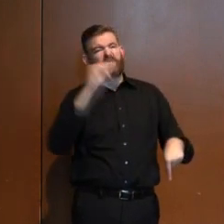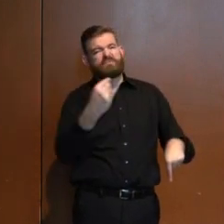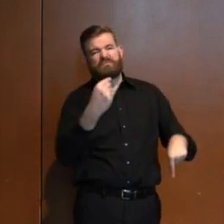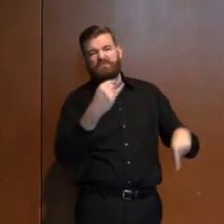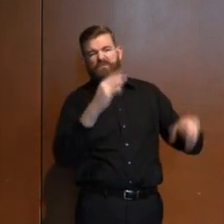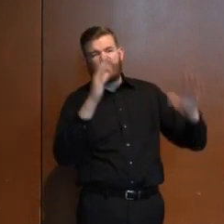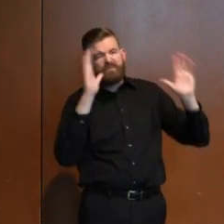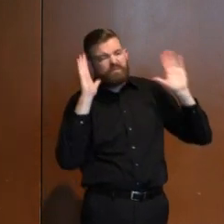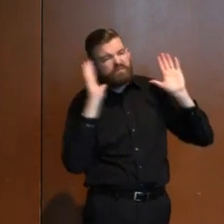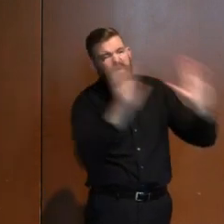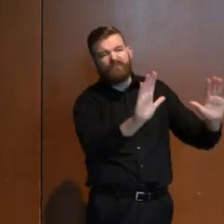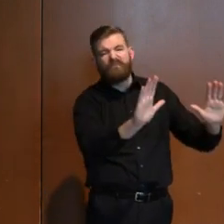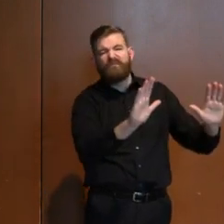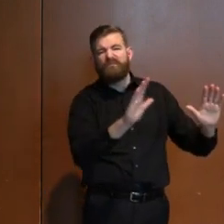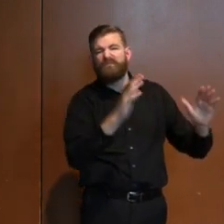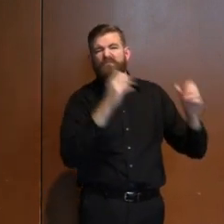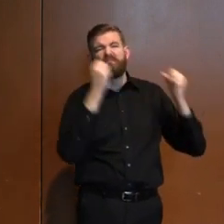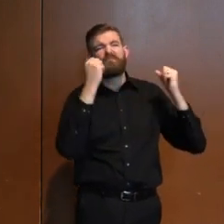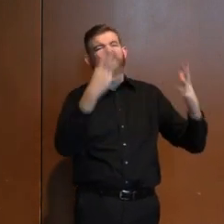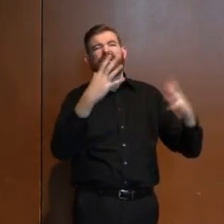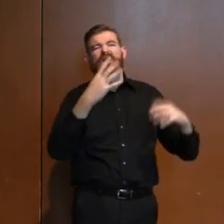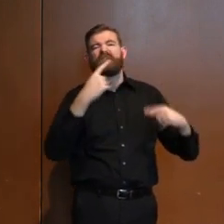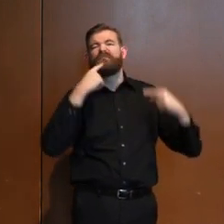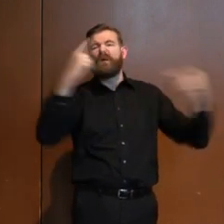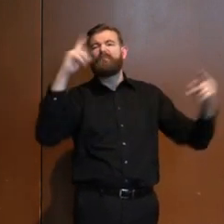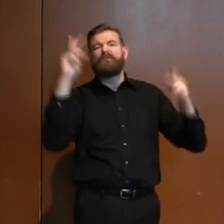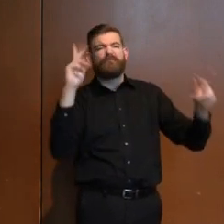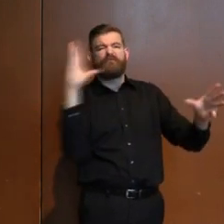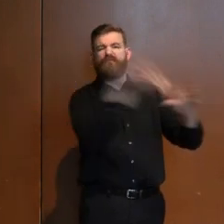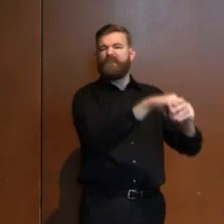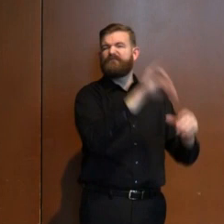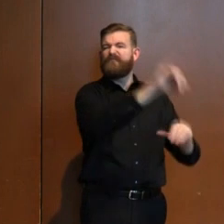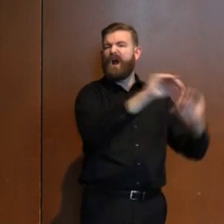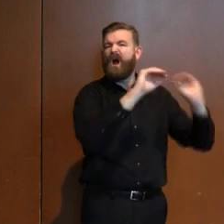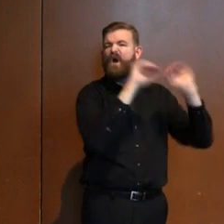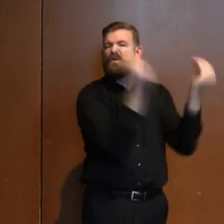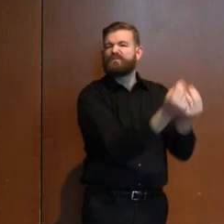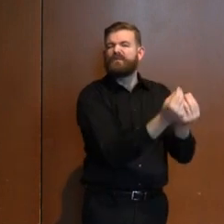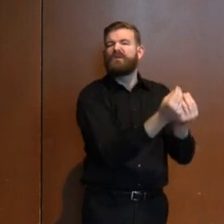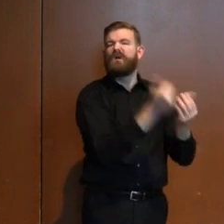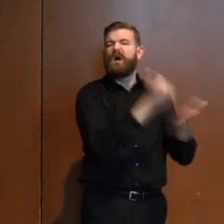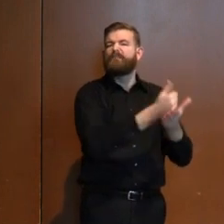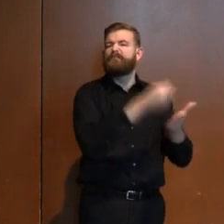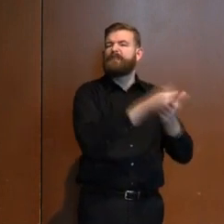FORWARD THE TALENT THEY WERE ABLE TO SCRAMBLE TOGETHER ON A MOMENT'S NOTICE. IF YOU WANT TO DONATE SUPPORT THEM.